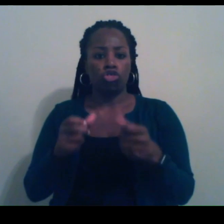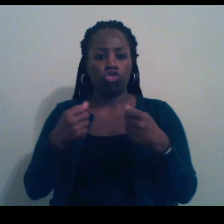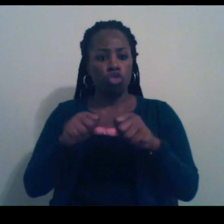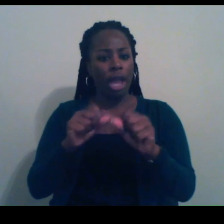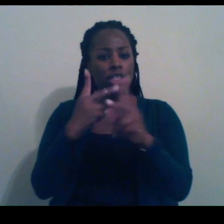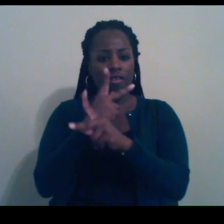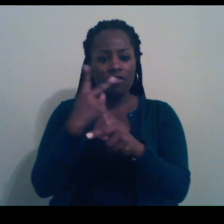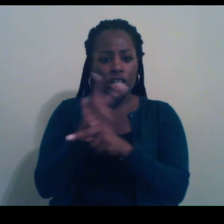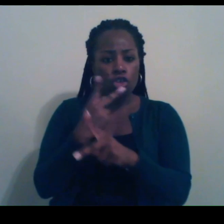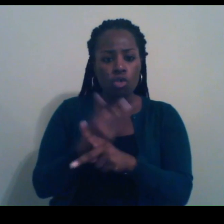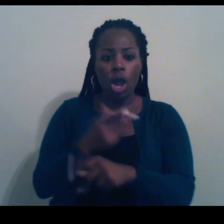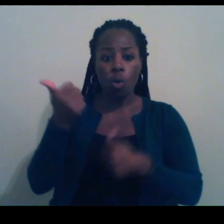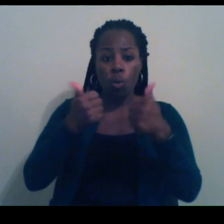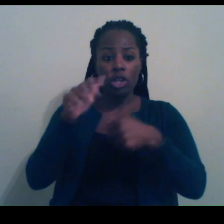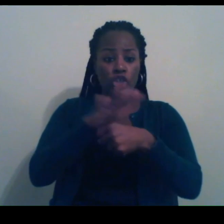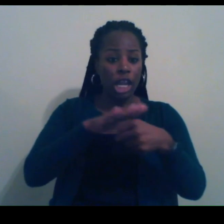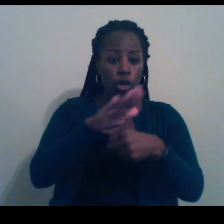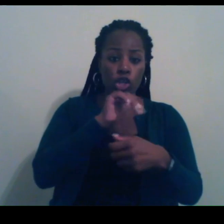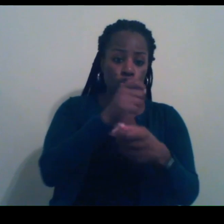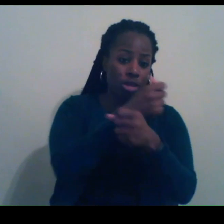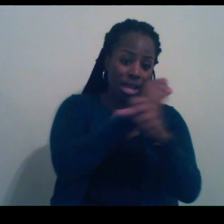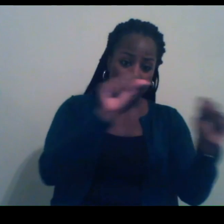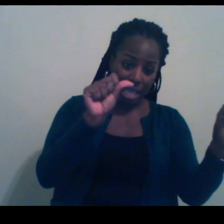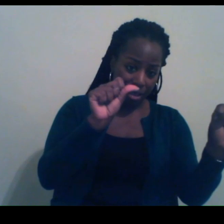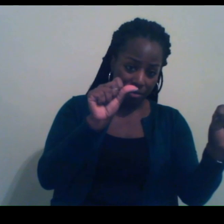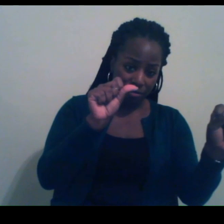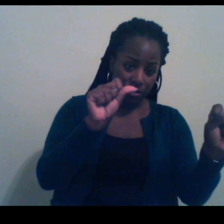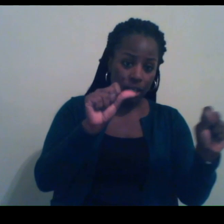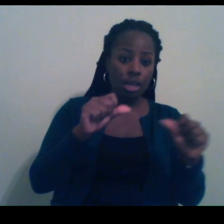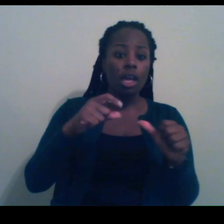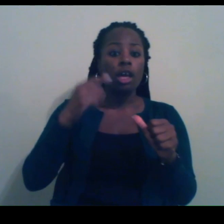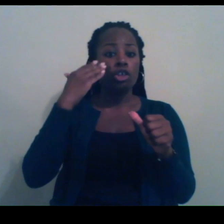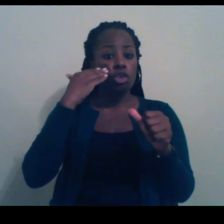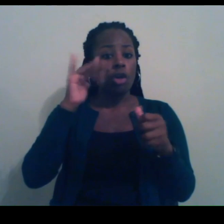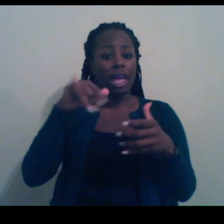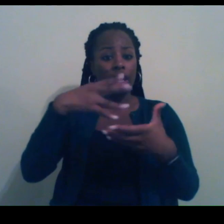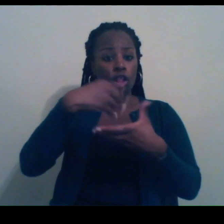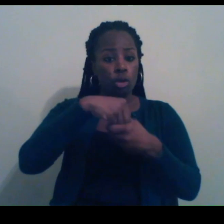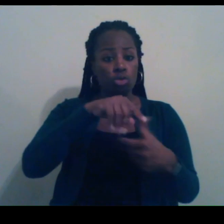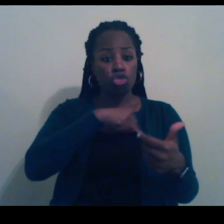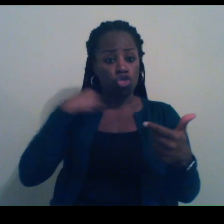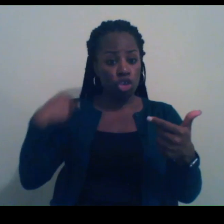not travel there and you know that China is that we now have South Korea as a